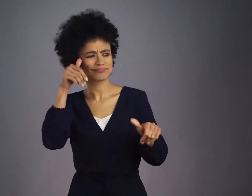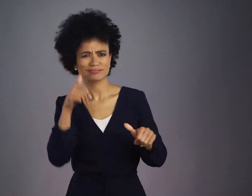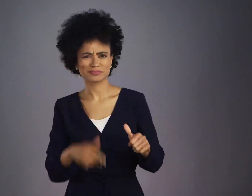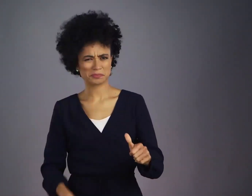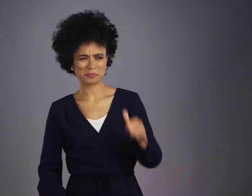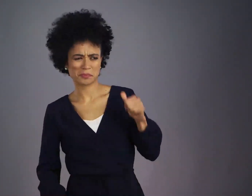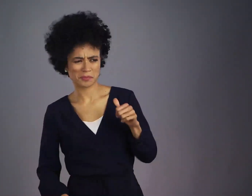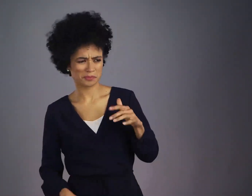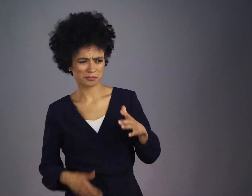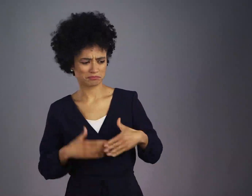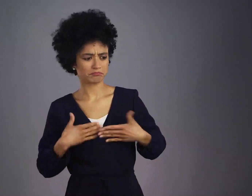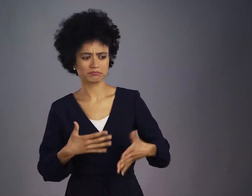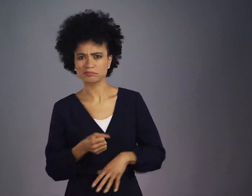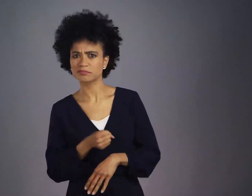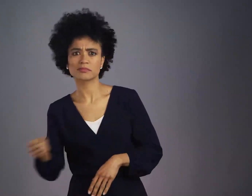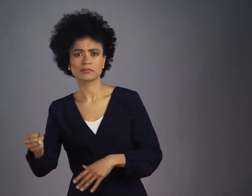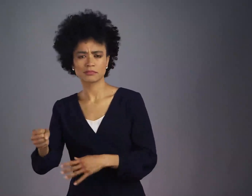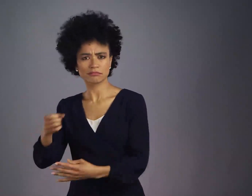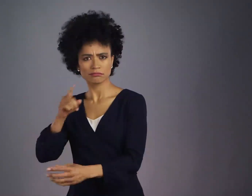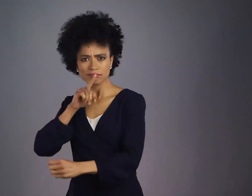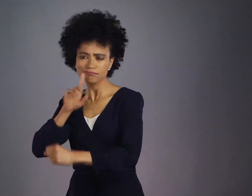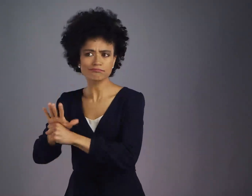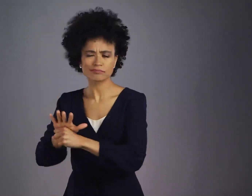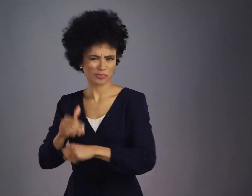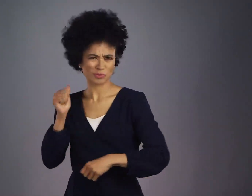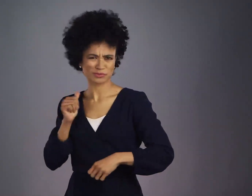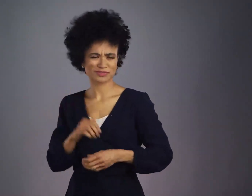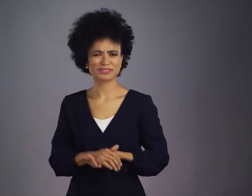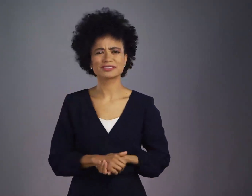Perhaps you have a husband who is at large, but who should be committed.